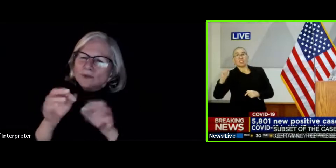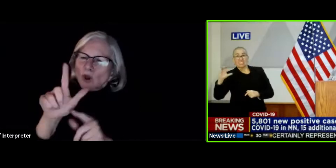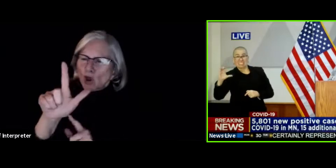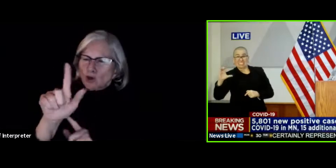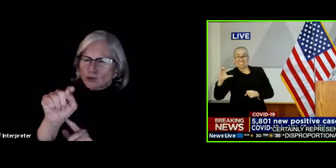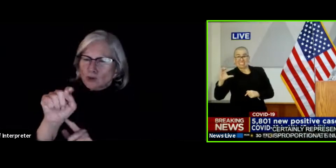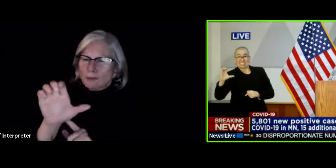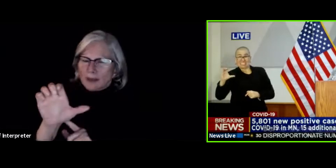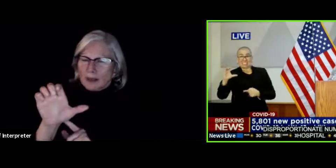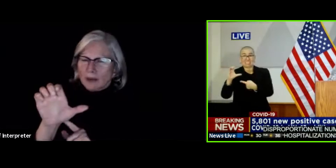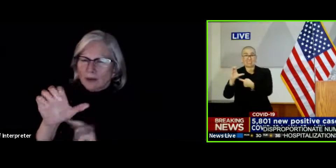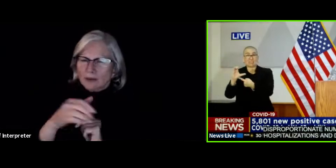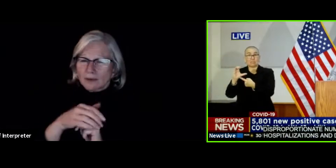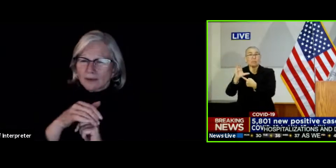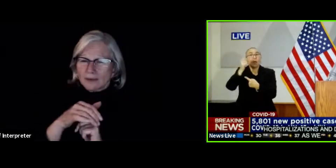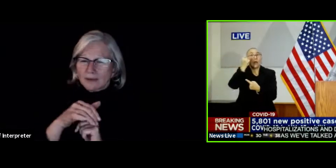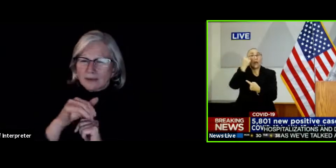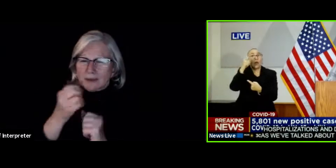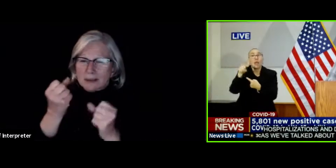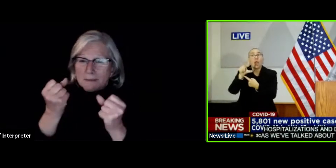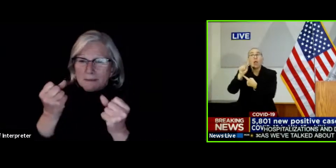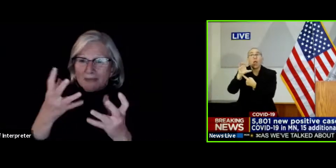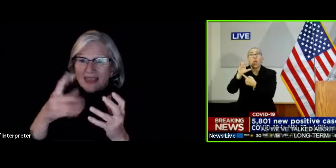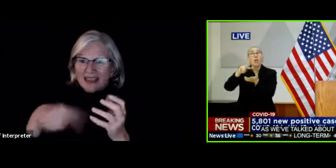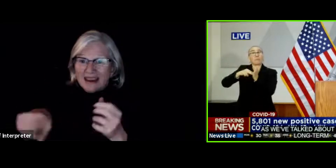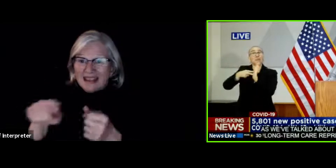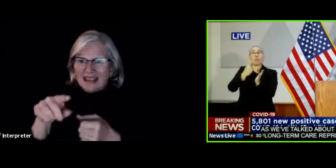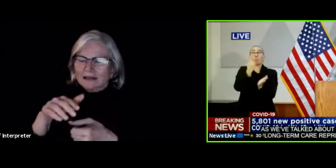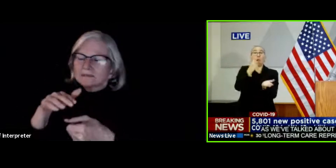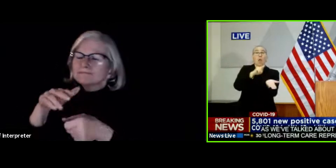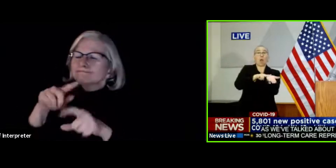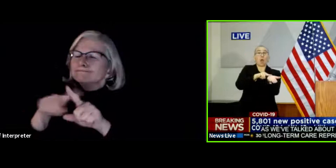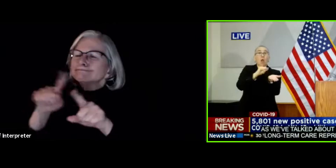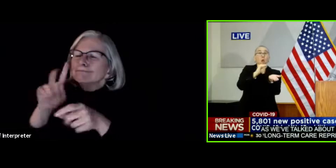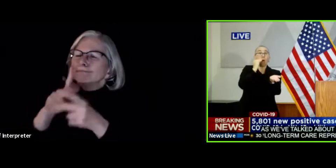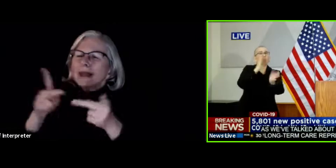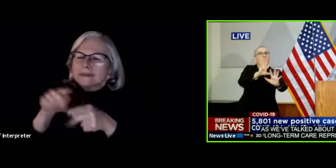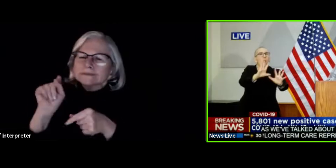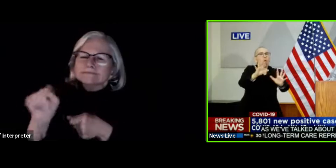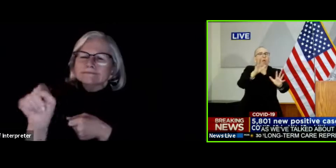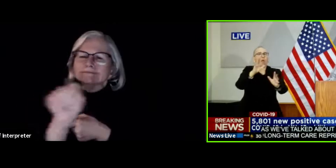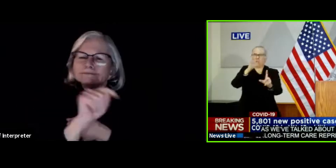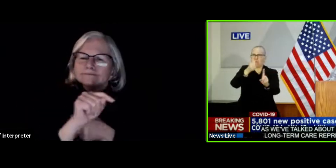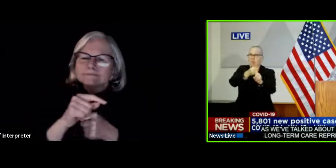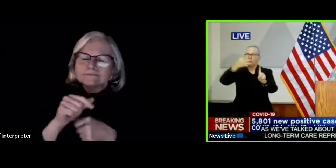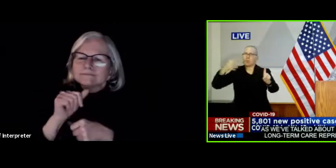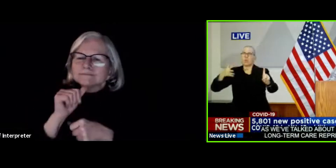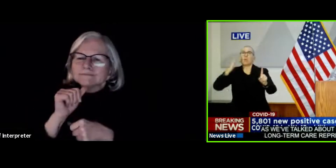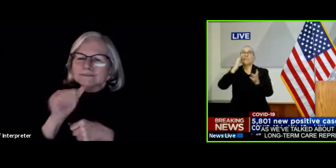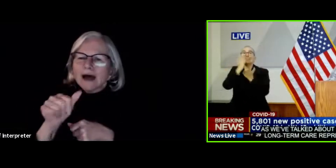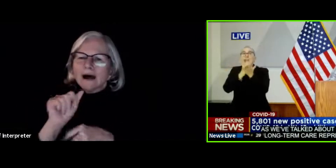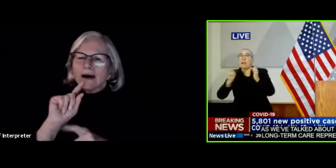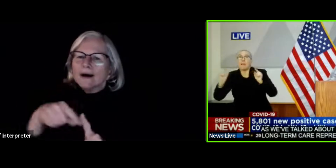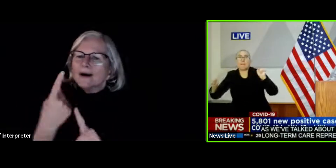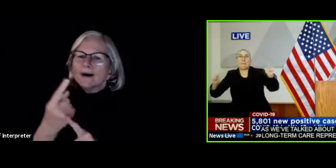NOT JUST NURSING HOMES, AND WE'LL COME BACK TO THAT IN A FEW MINUTES BUT WE KNOW THAT SOME OF THE MOST VULNERABLE PEOPLE, THE PEOPLE WHO HAVE